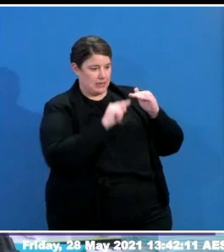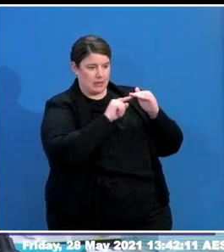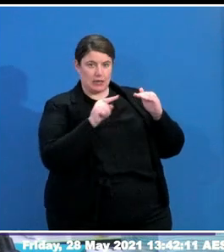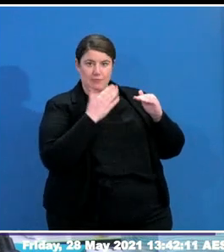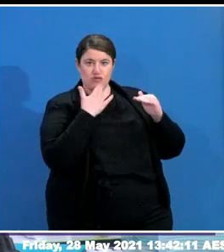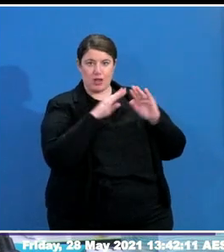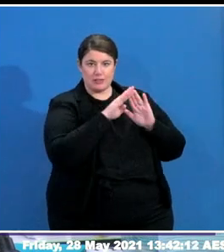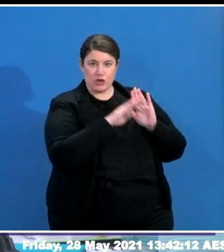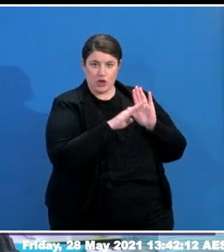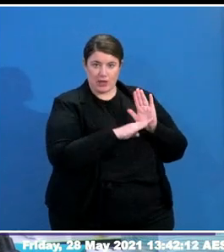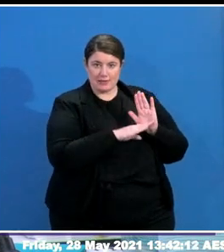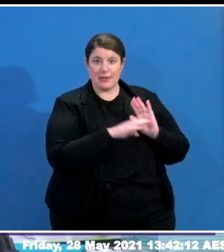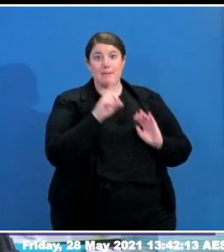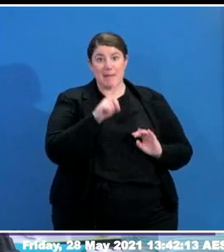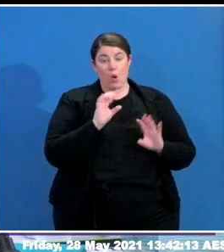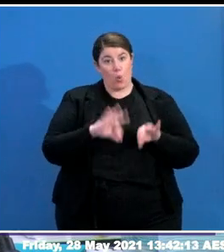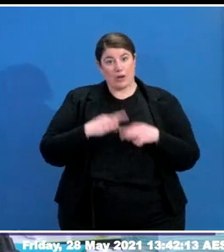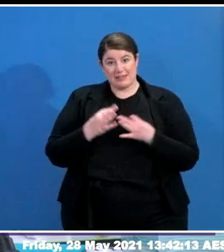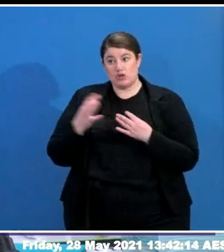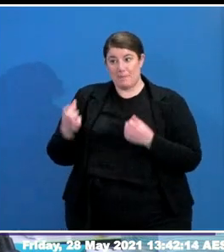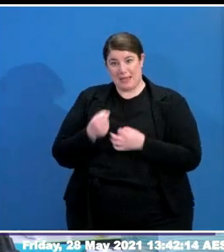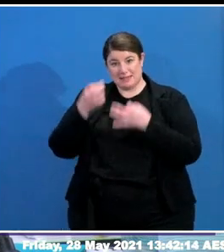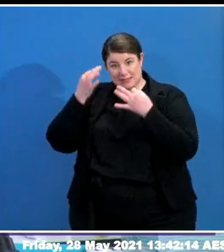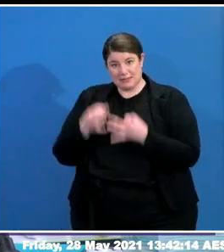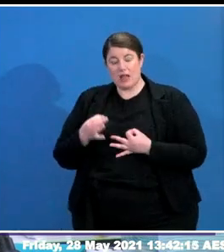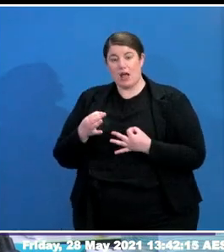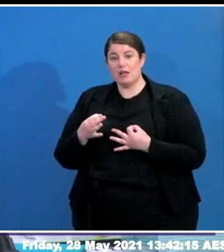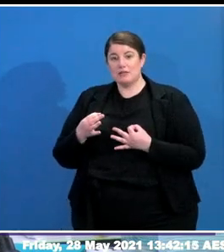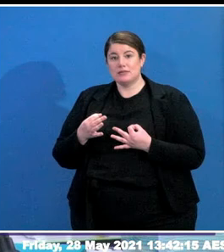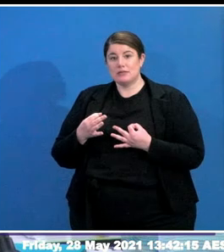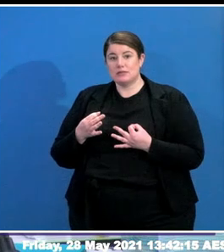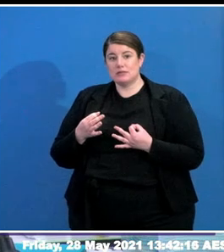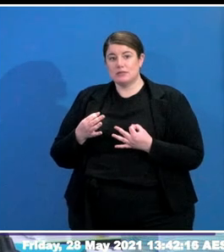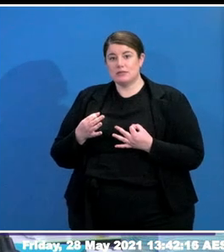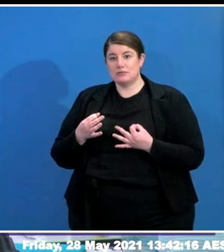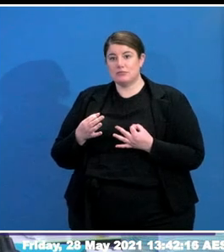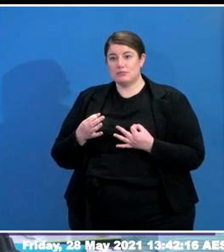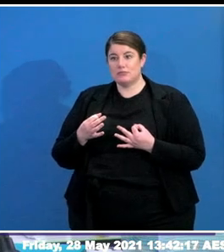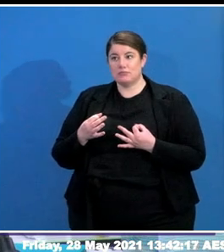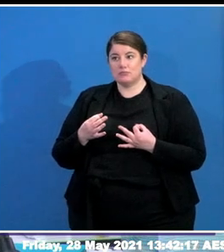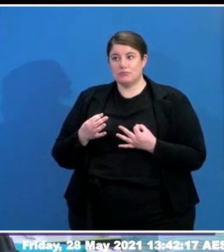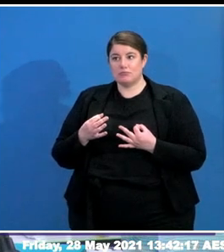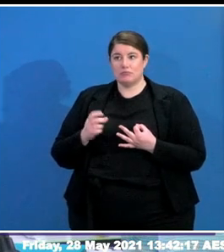But then it is also up to the service provider also to determine what staff